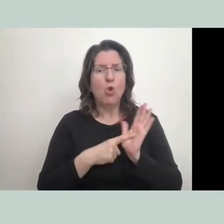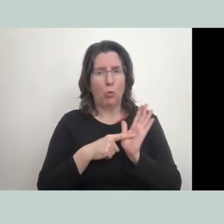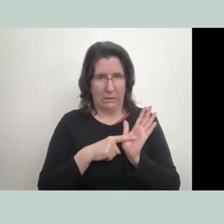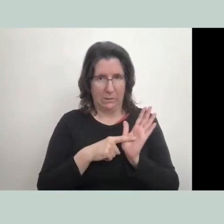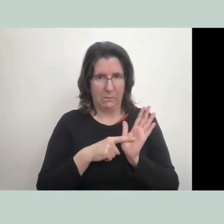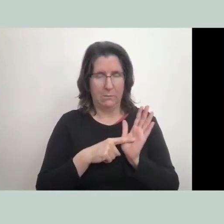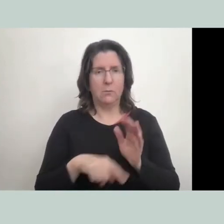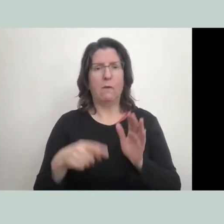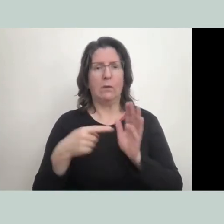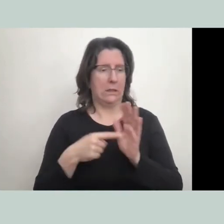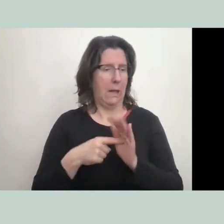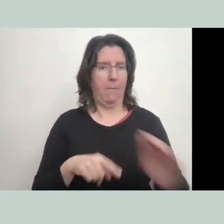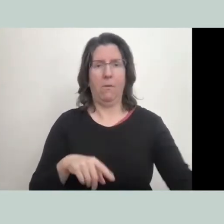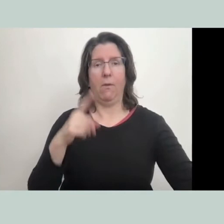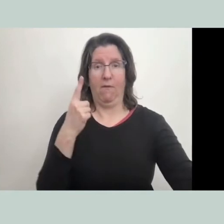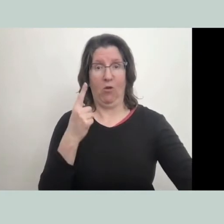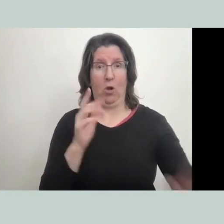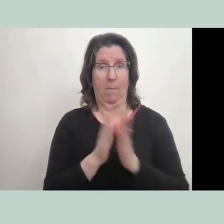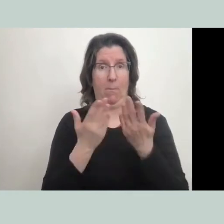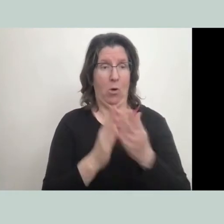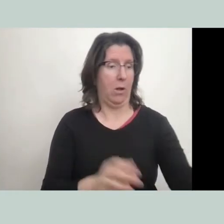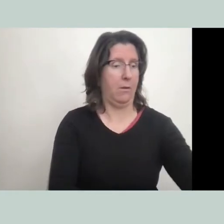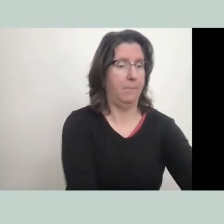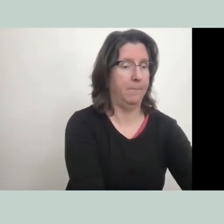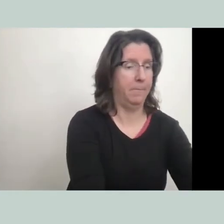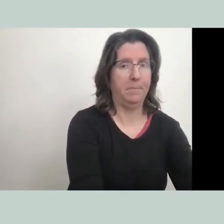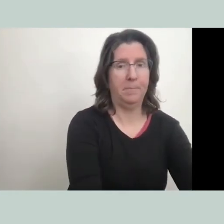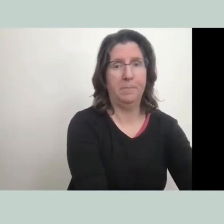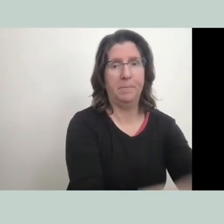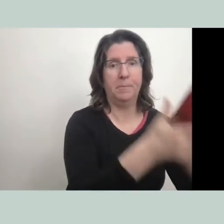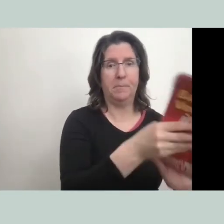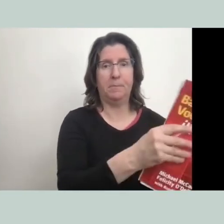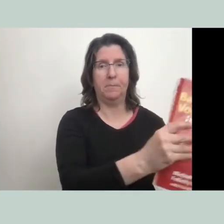And I rely on two main teaching resources.